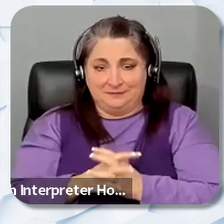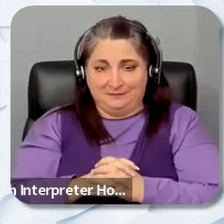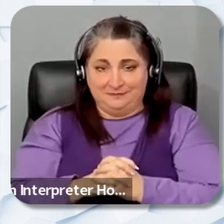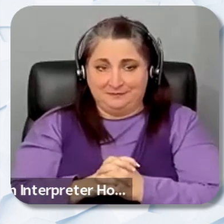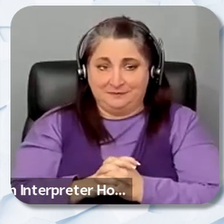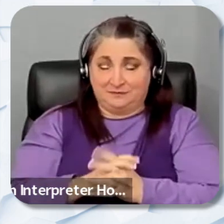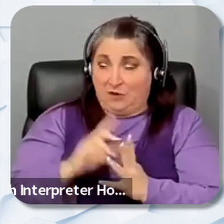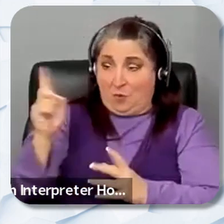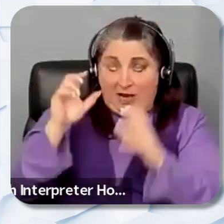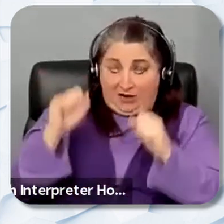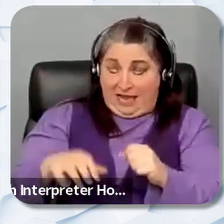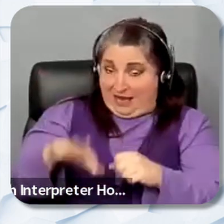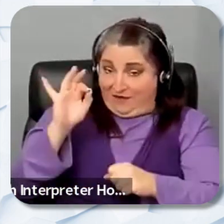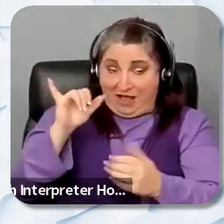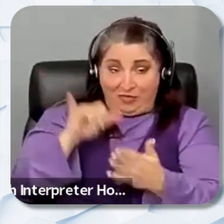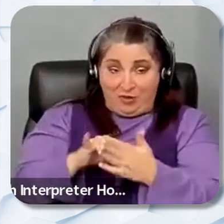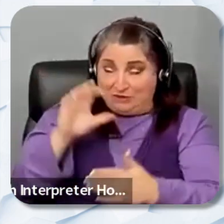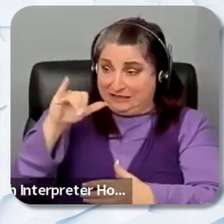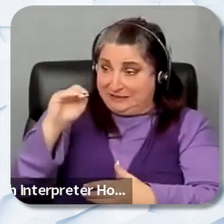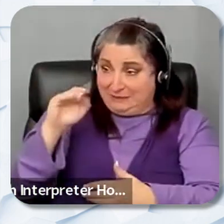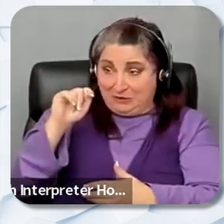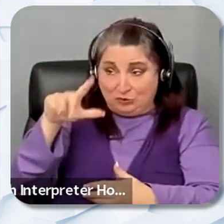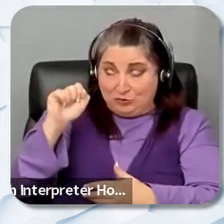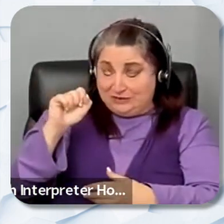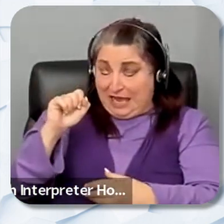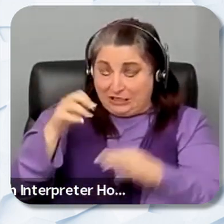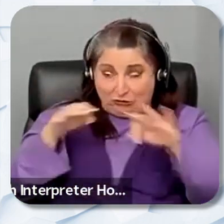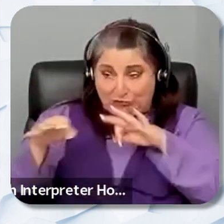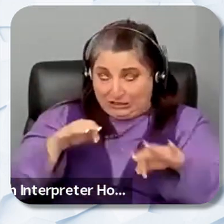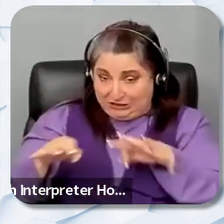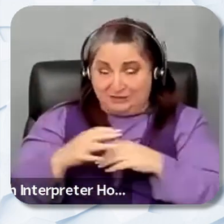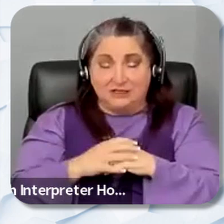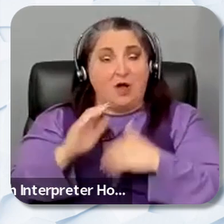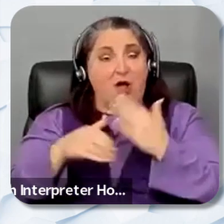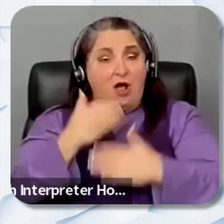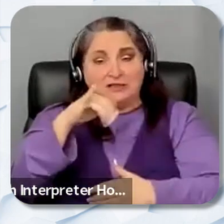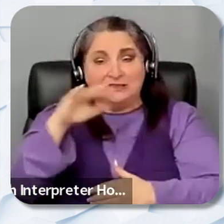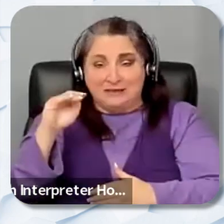Where can I find those CIM tools and instructions? All CIM tools and instructions are available